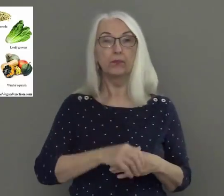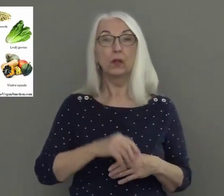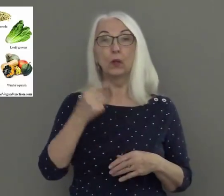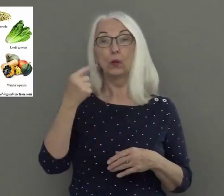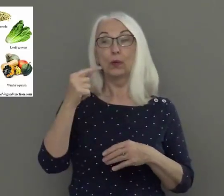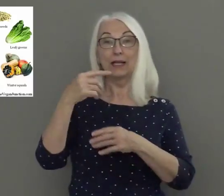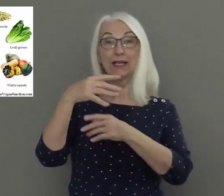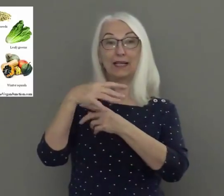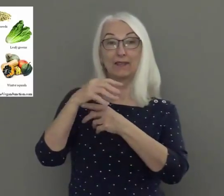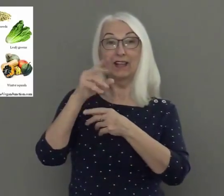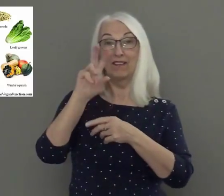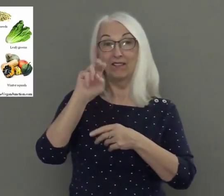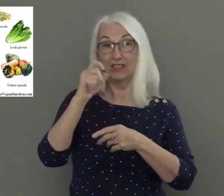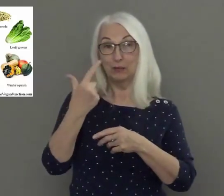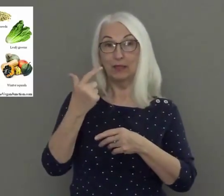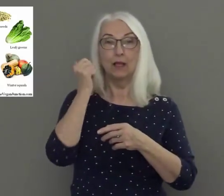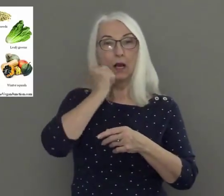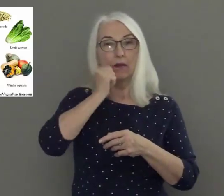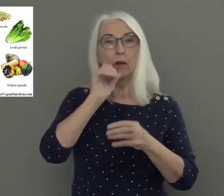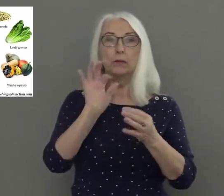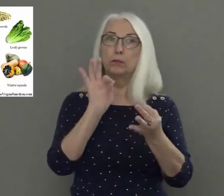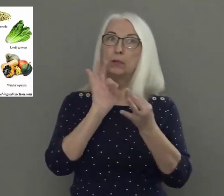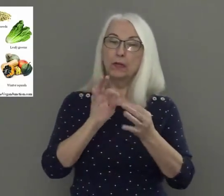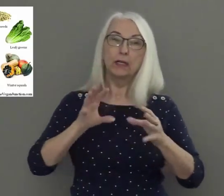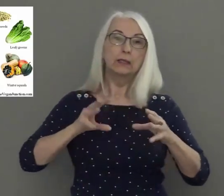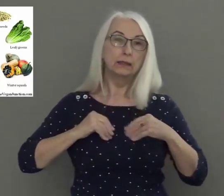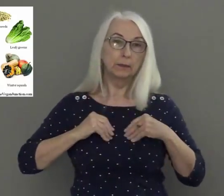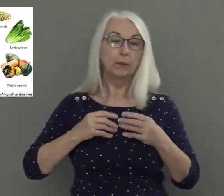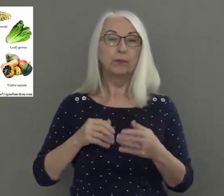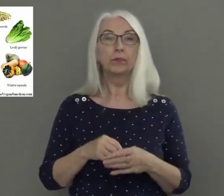Green leafy vegetables daily is perfectly acceptable.